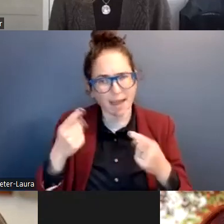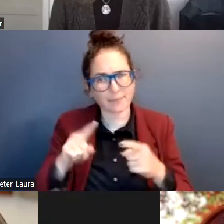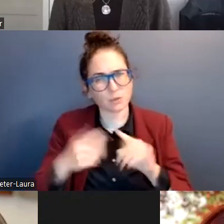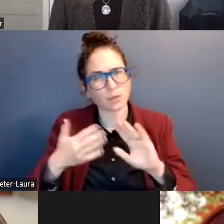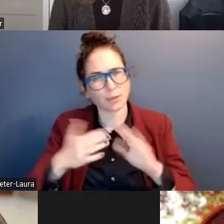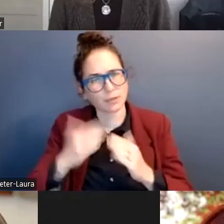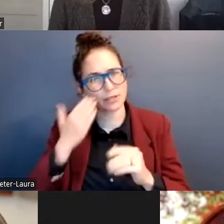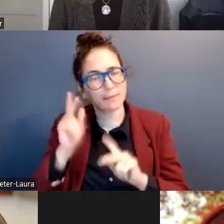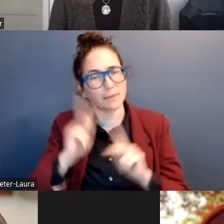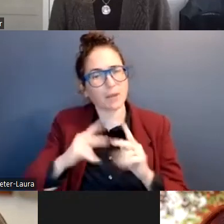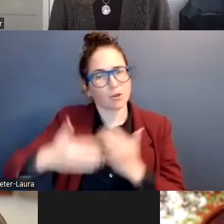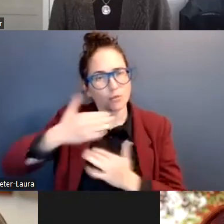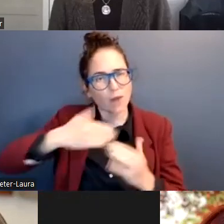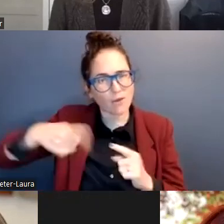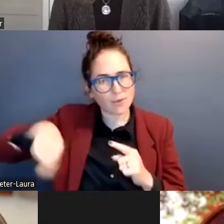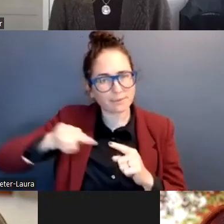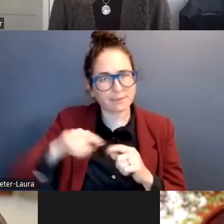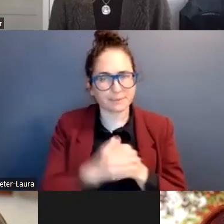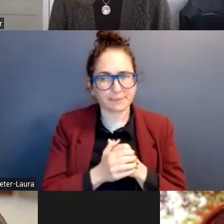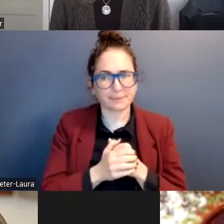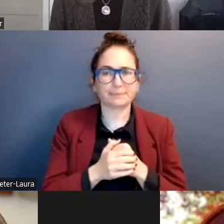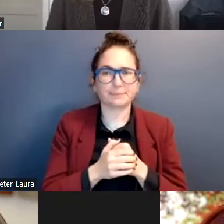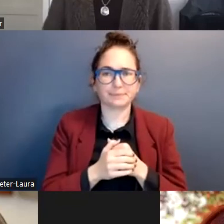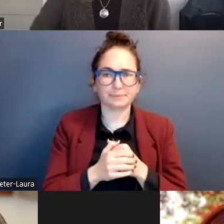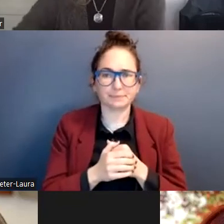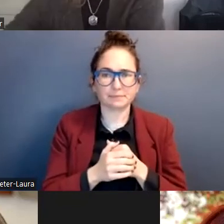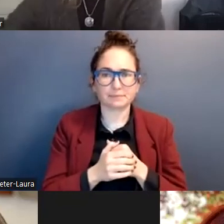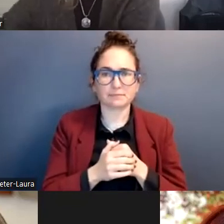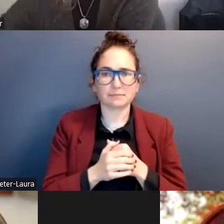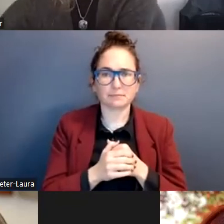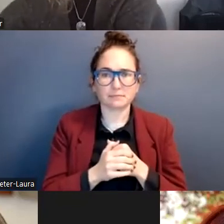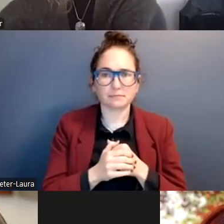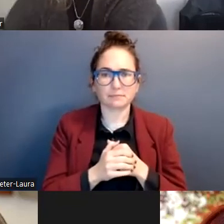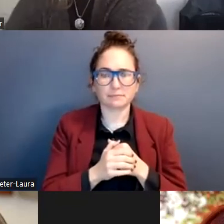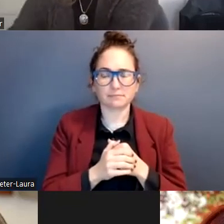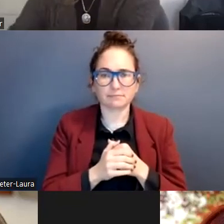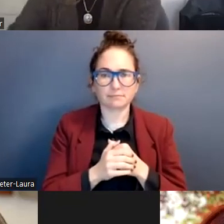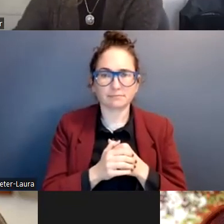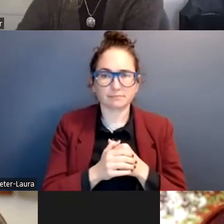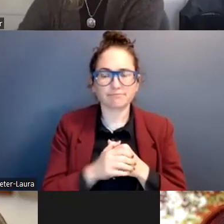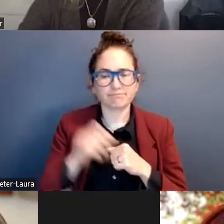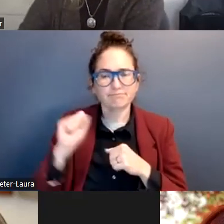around them. And yeah, I just and and the importance of